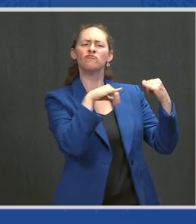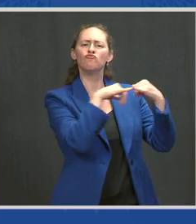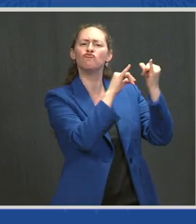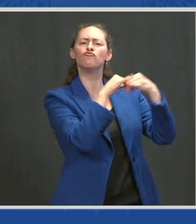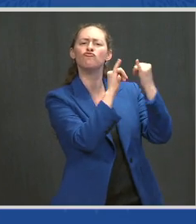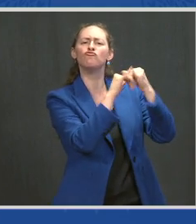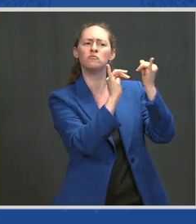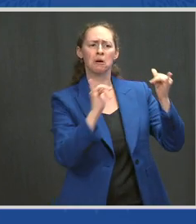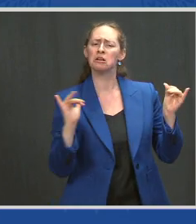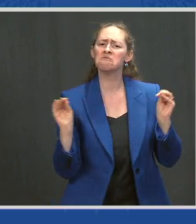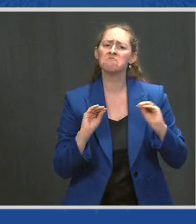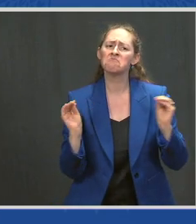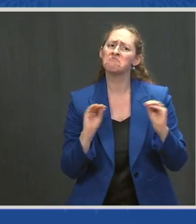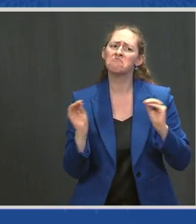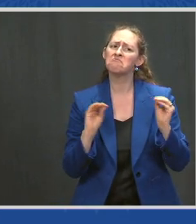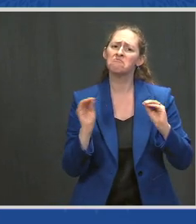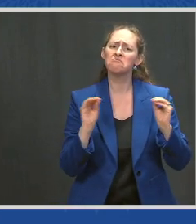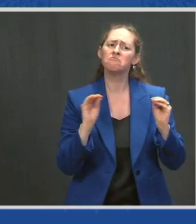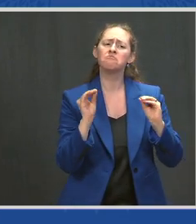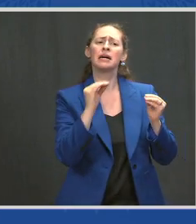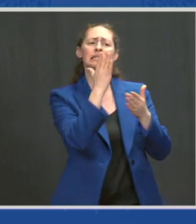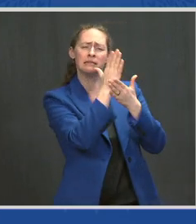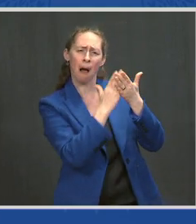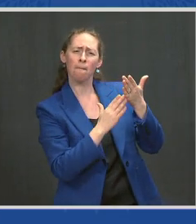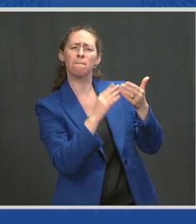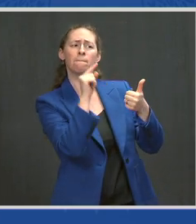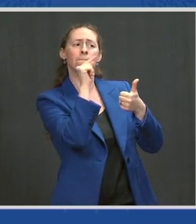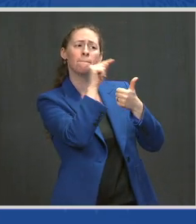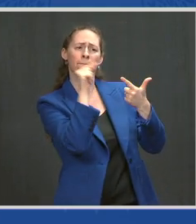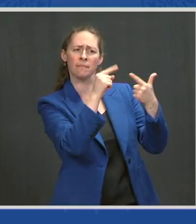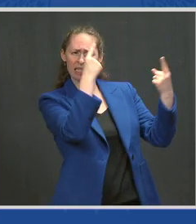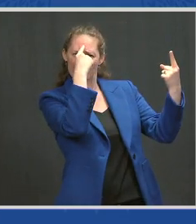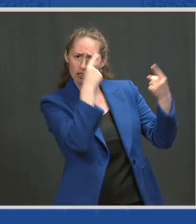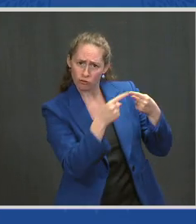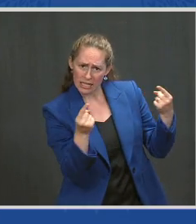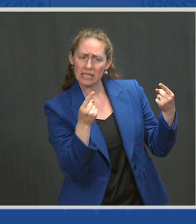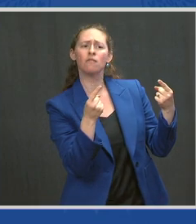Where we disagreed -- I disagreed, stated where it was. Where he disagreed, he stated.